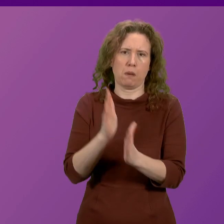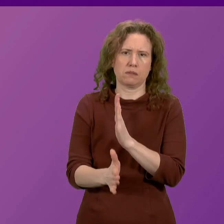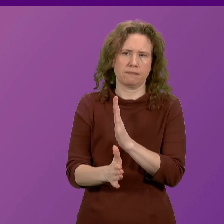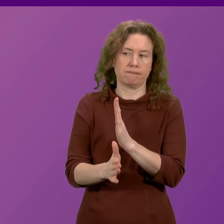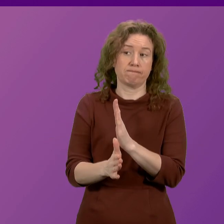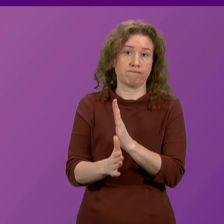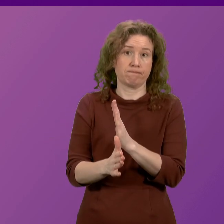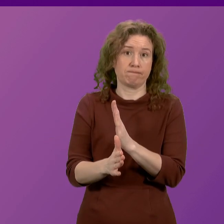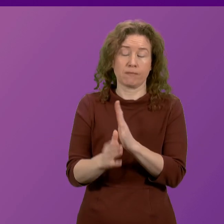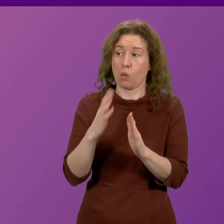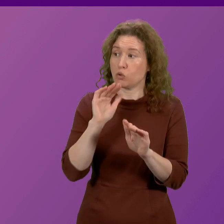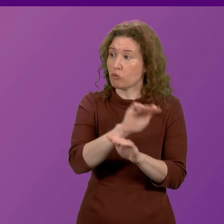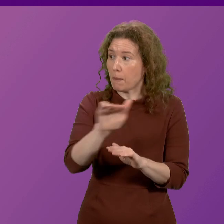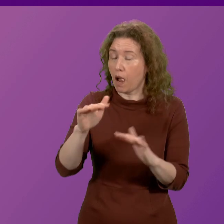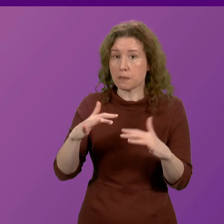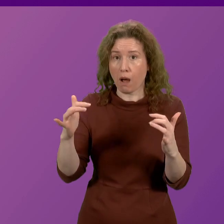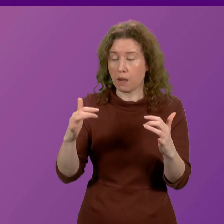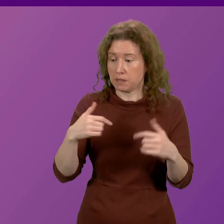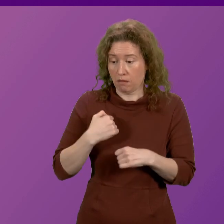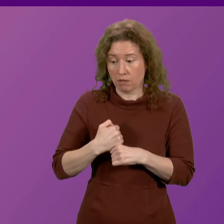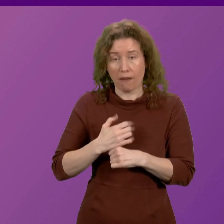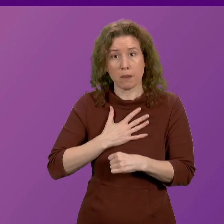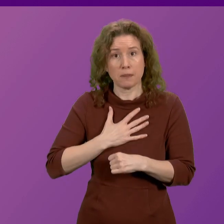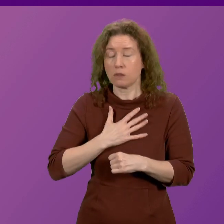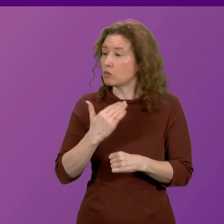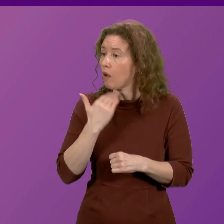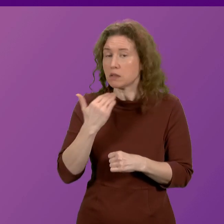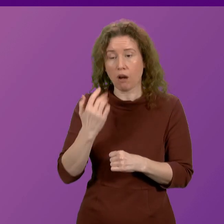Parliament that the Government does not have enough support— Members.